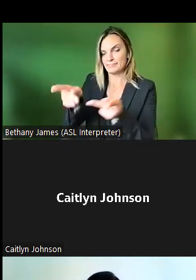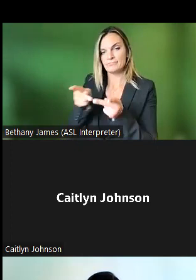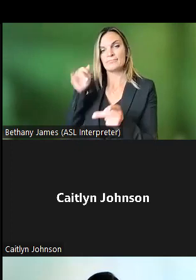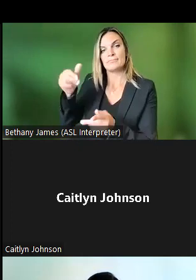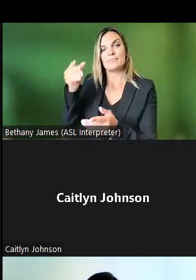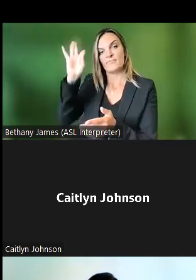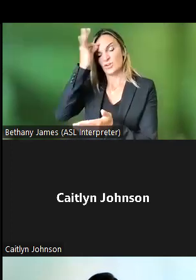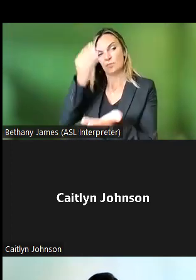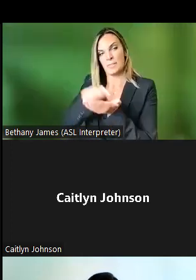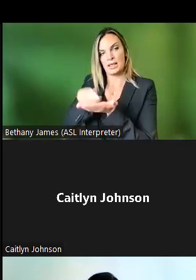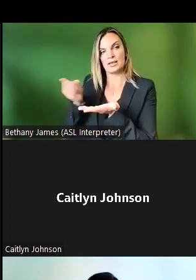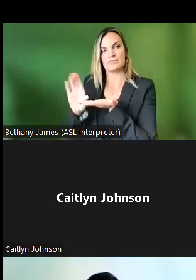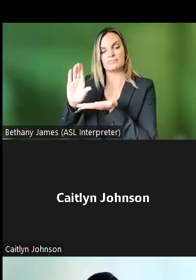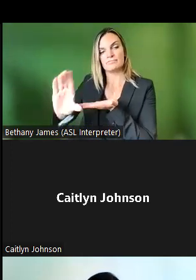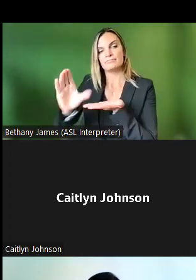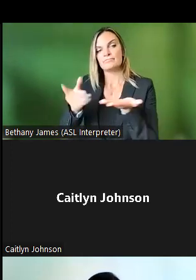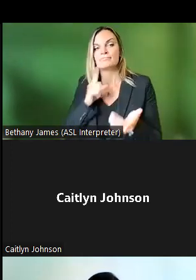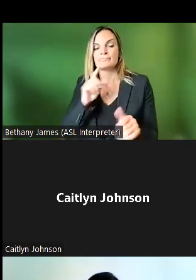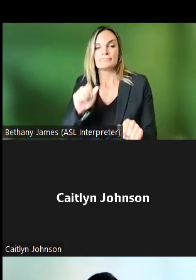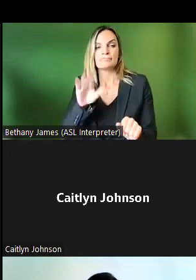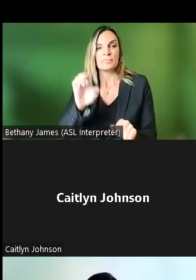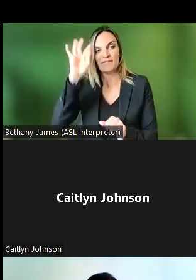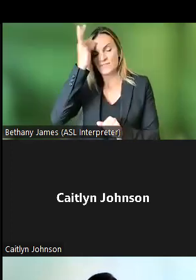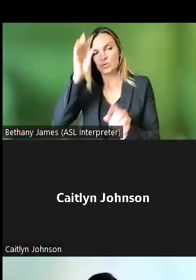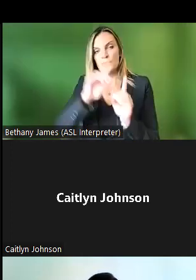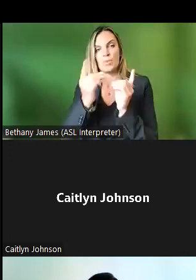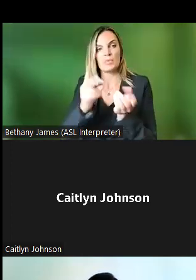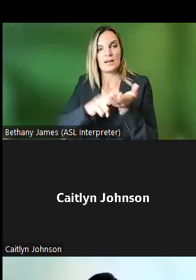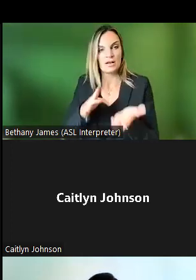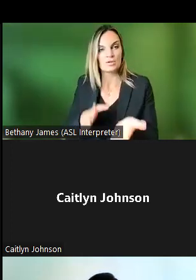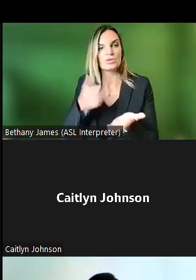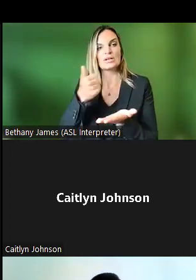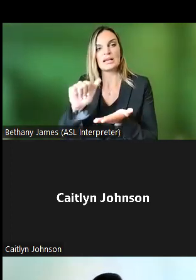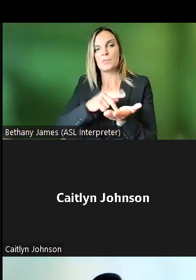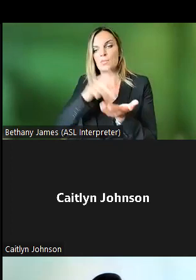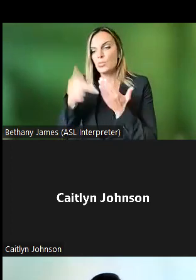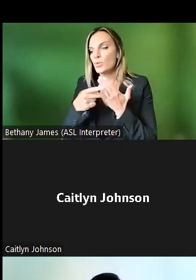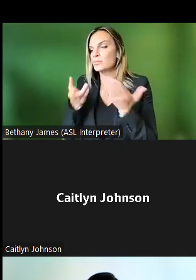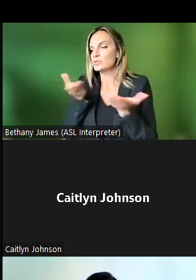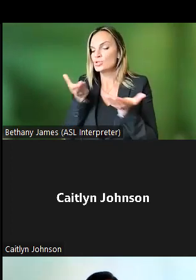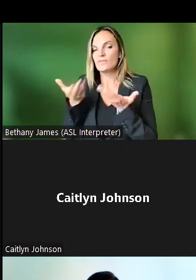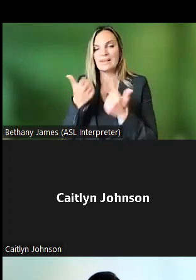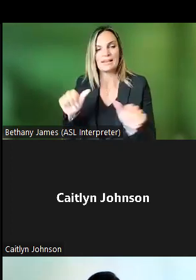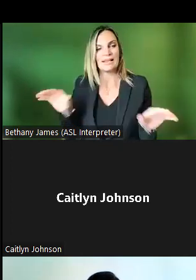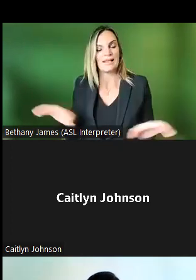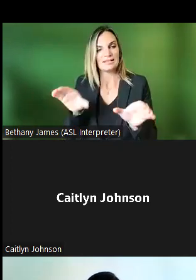It can be federal departments, contractors, and any programmer services or activities that's funded with federal monies.